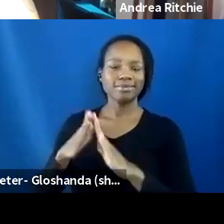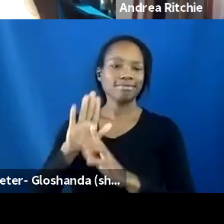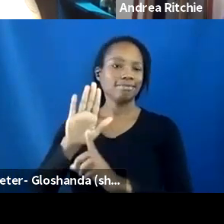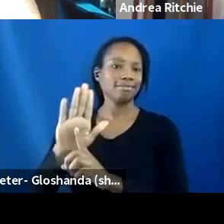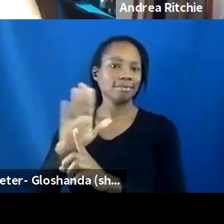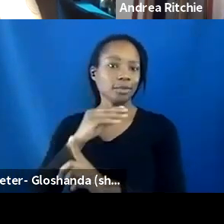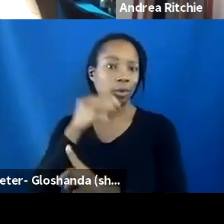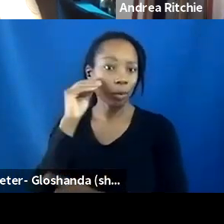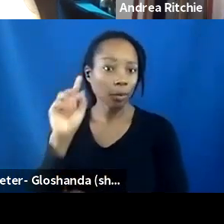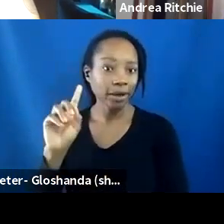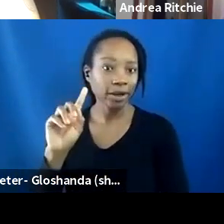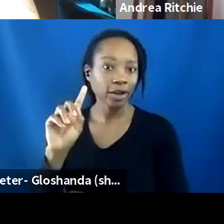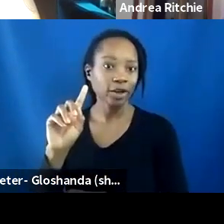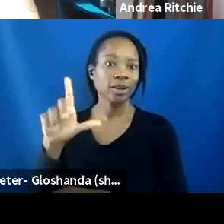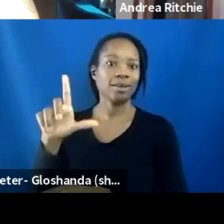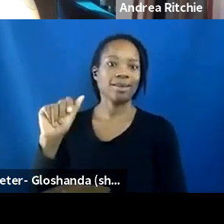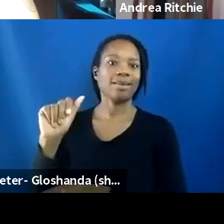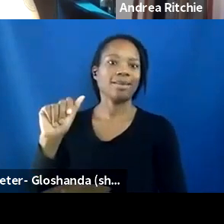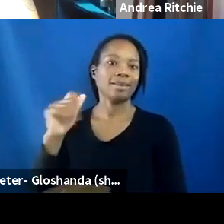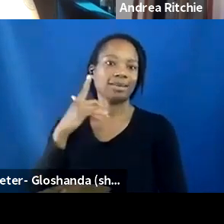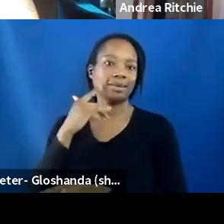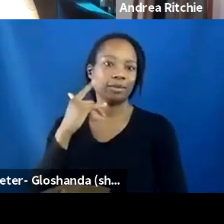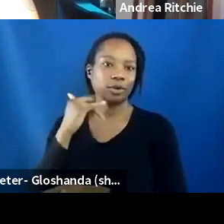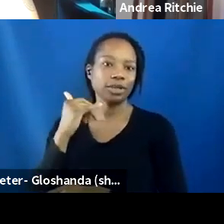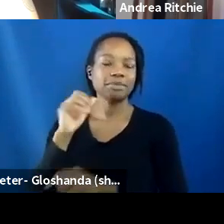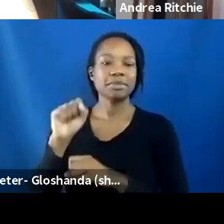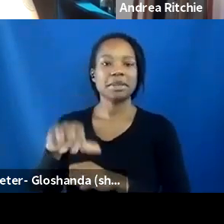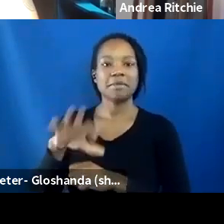Find out more at beam.community/yoloakili.